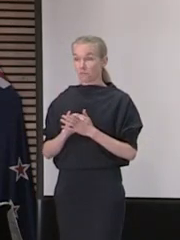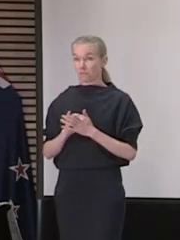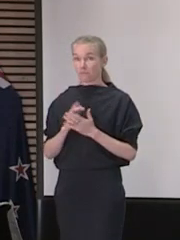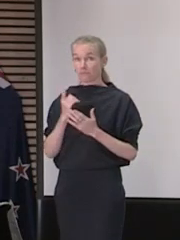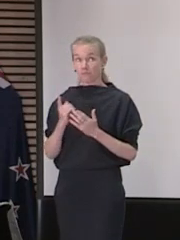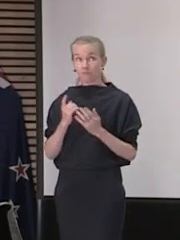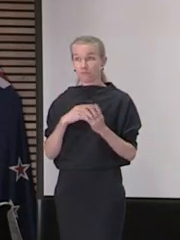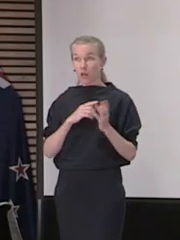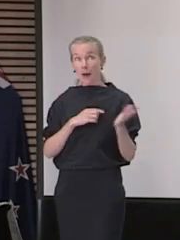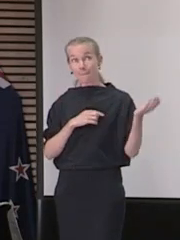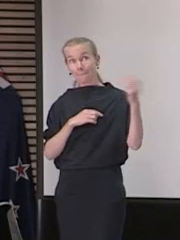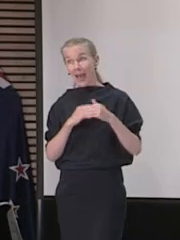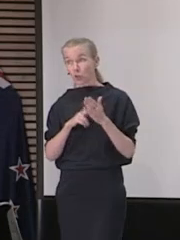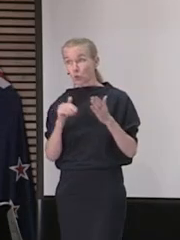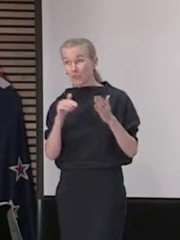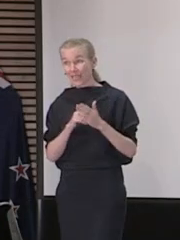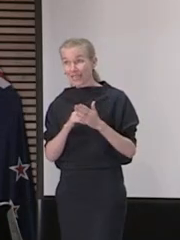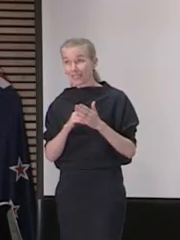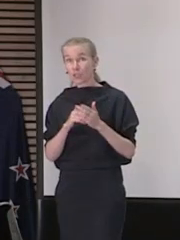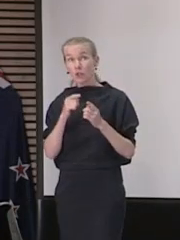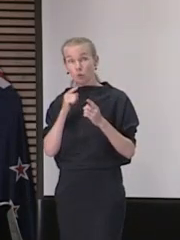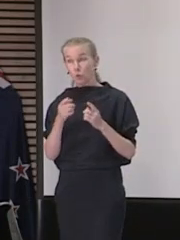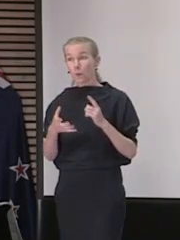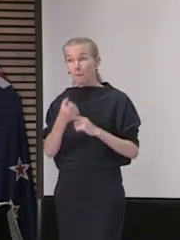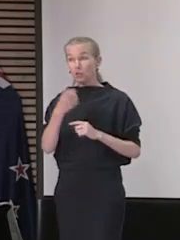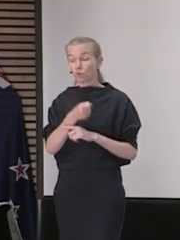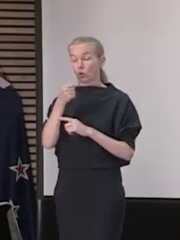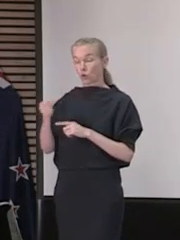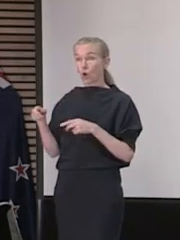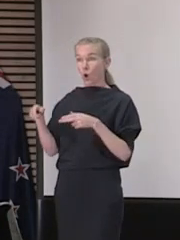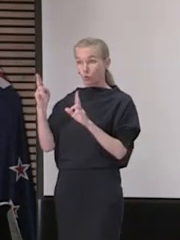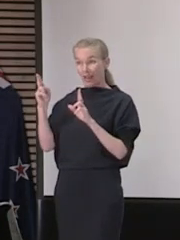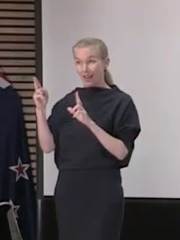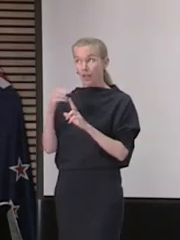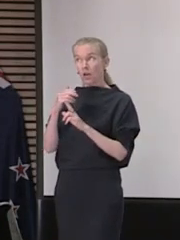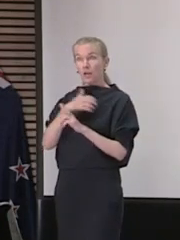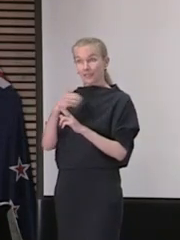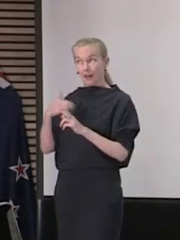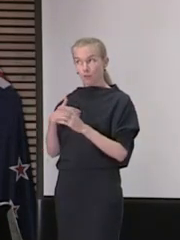is being provided by theNew Zealand Government. Theycannot go home for 14 days. Soessentially, they are.